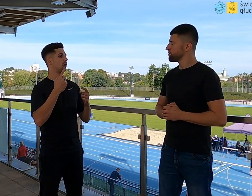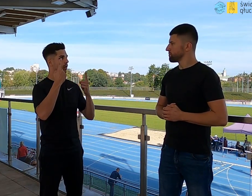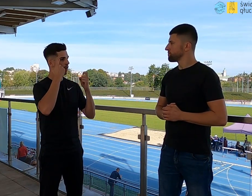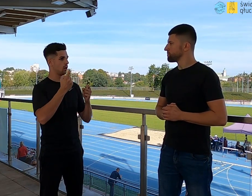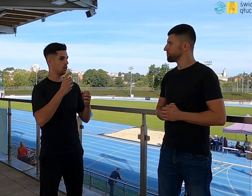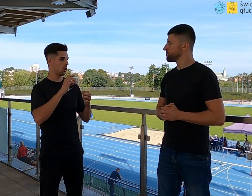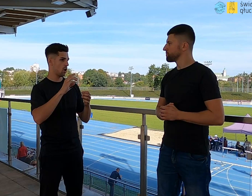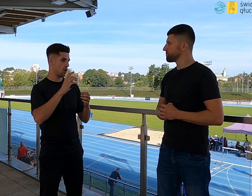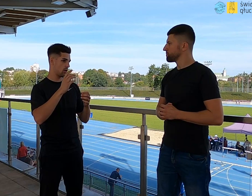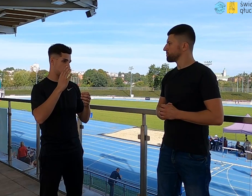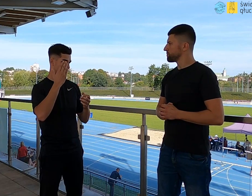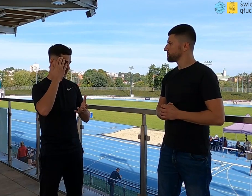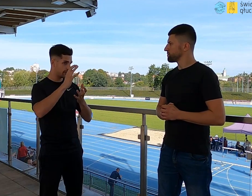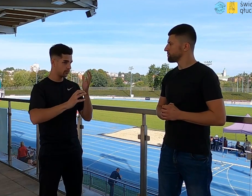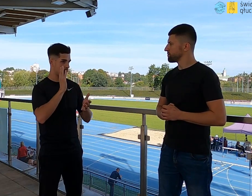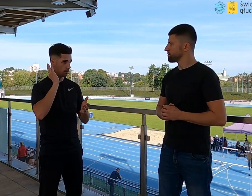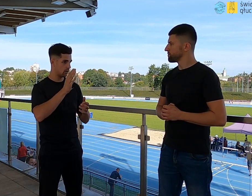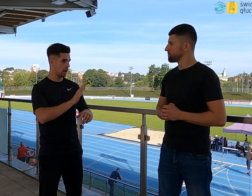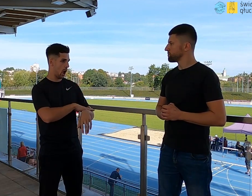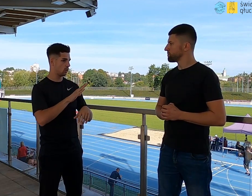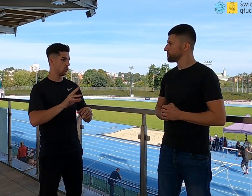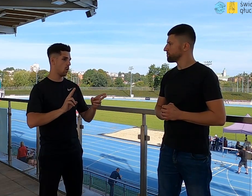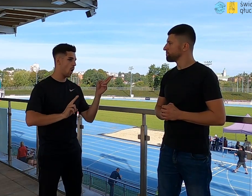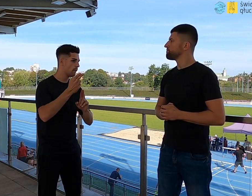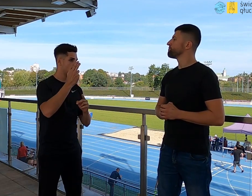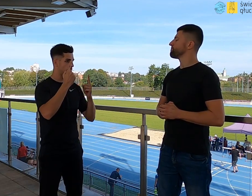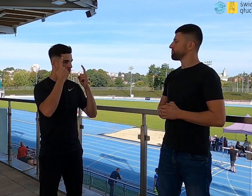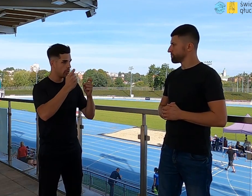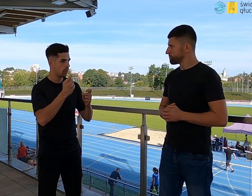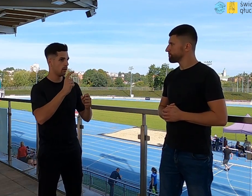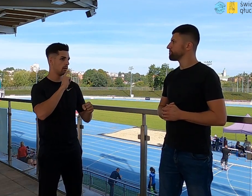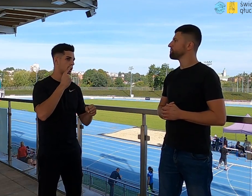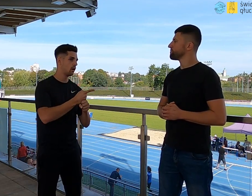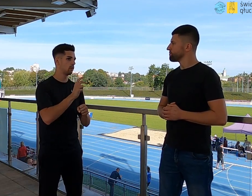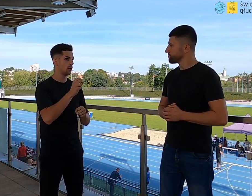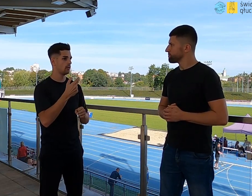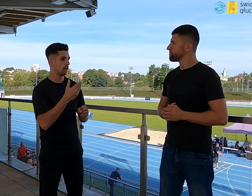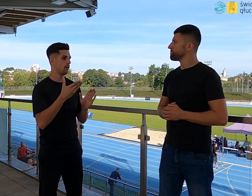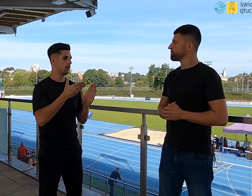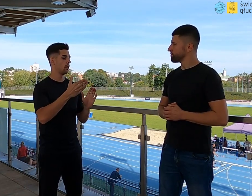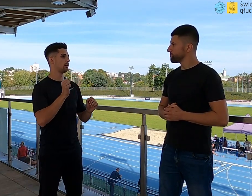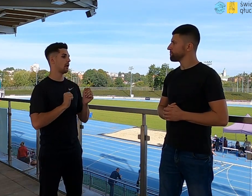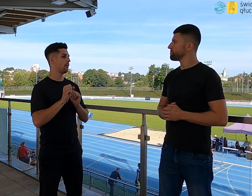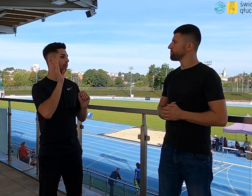It was uncertain whether the World Championships in Radom would take place at all, the decision was made at the last minute. I didn't know how to train.